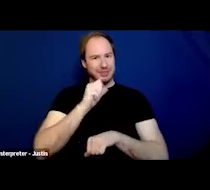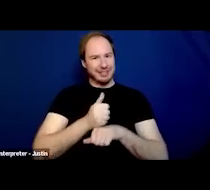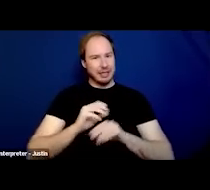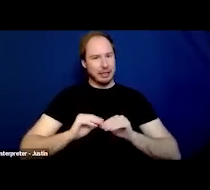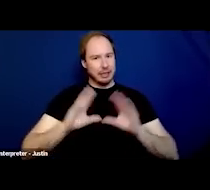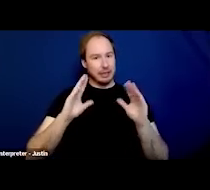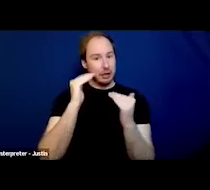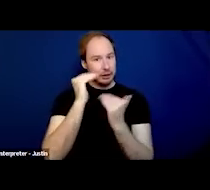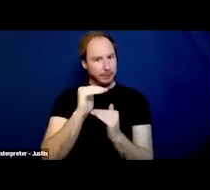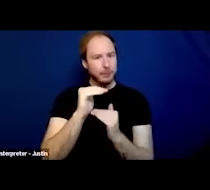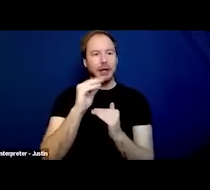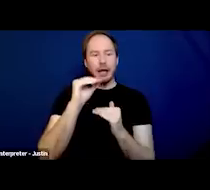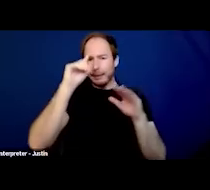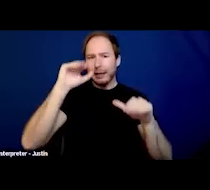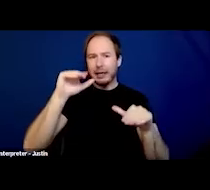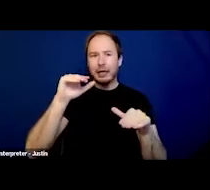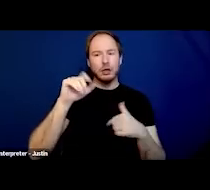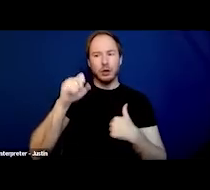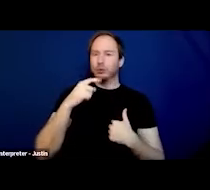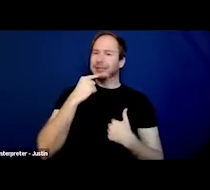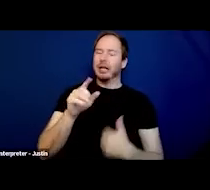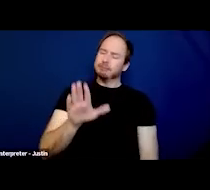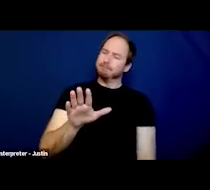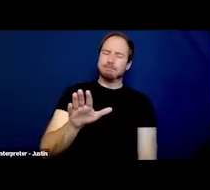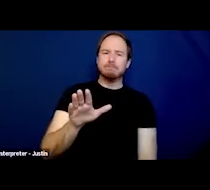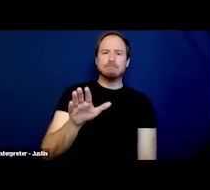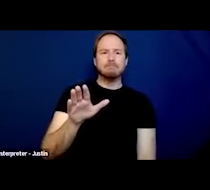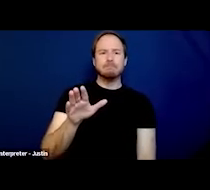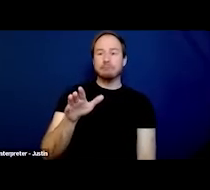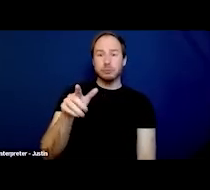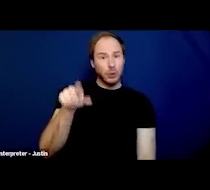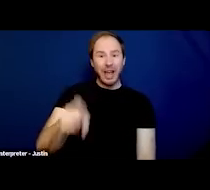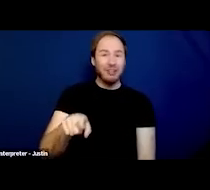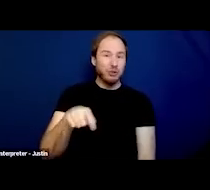You need to be able to tell folks, "You have to pay your rent, You have to...